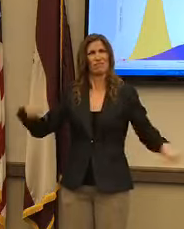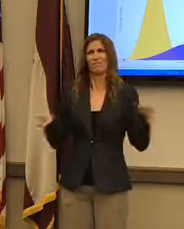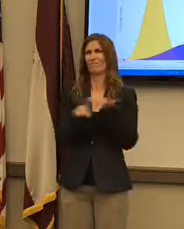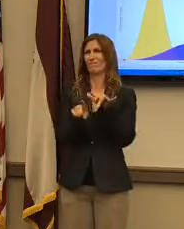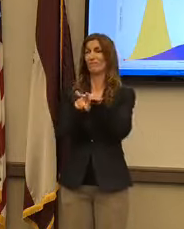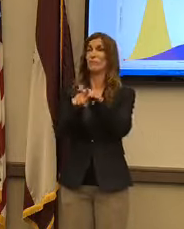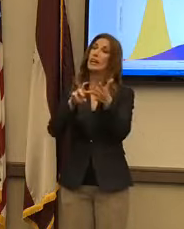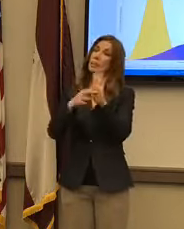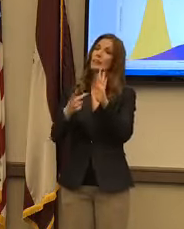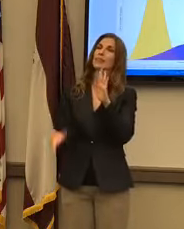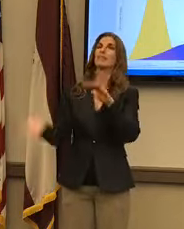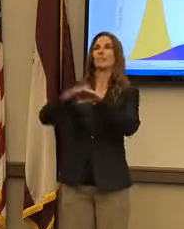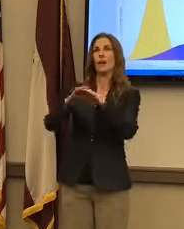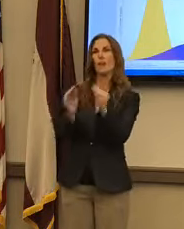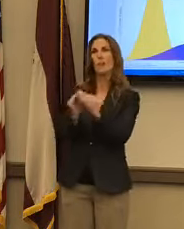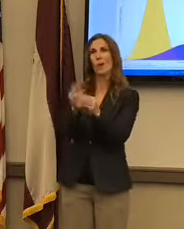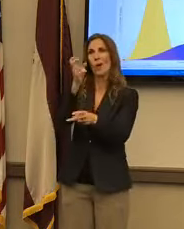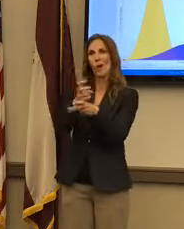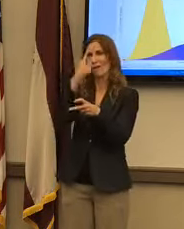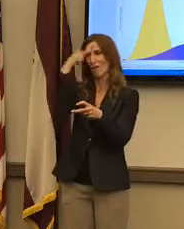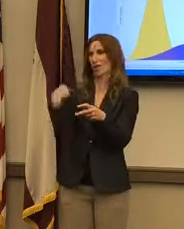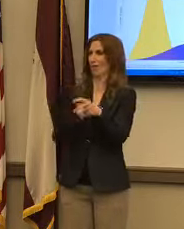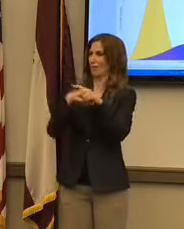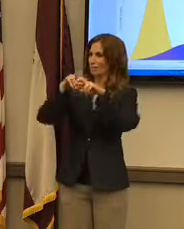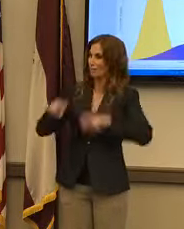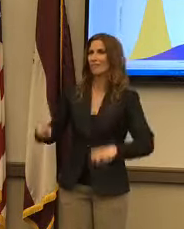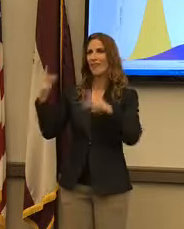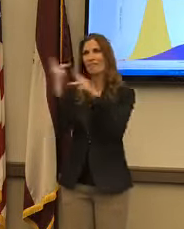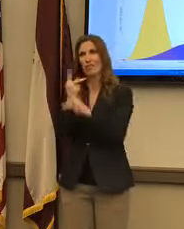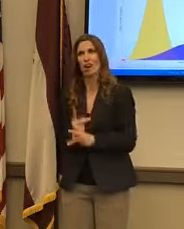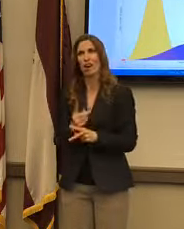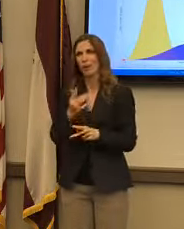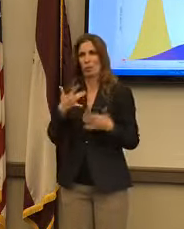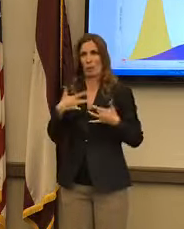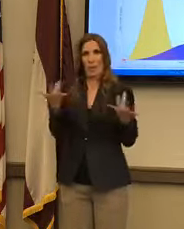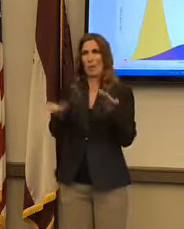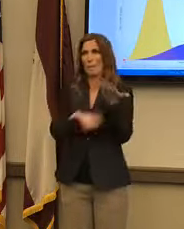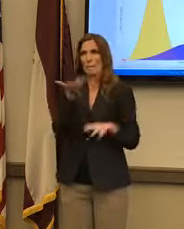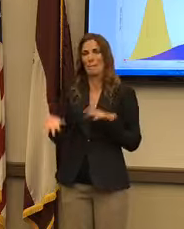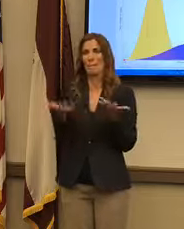makes it all the harder to figure out what's really going on here so it's